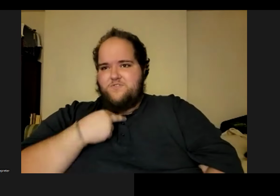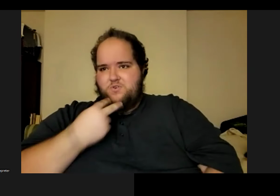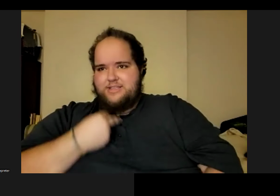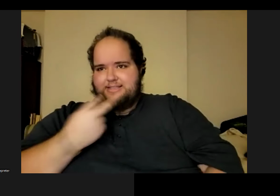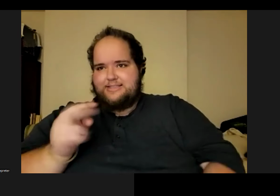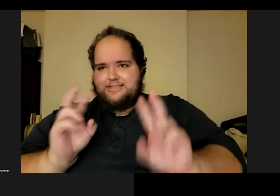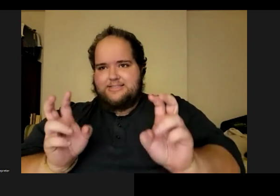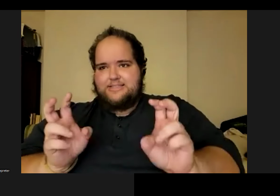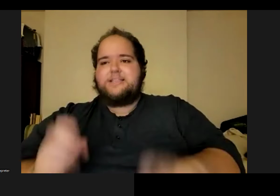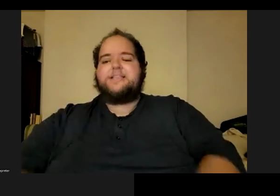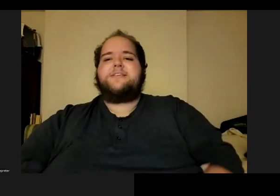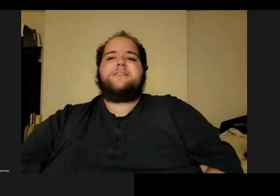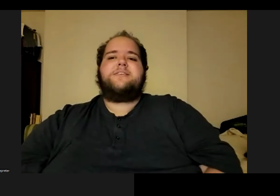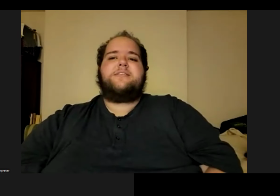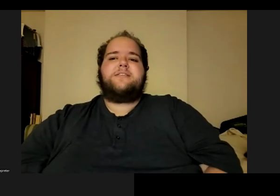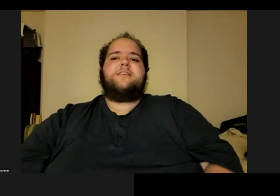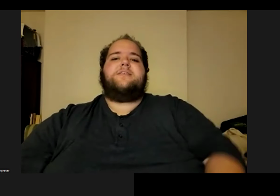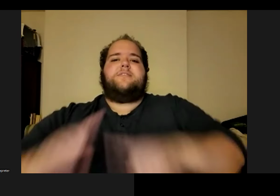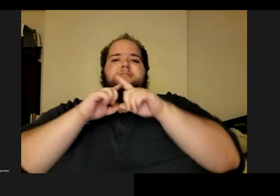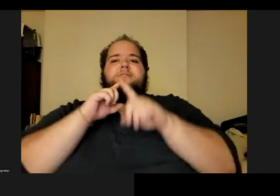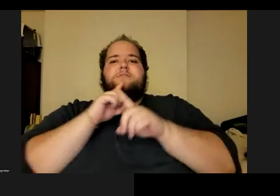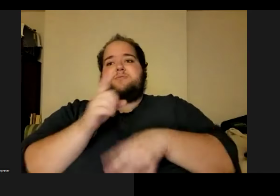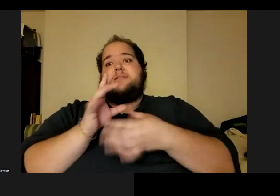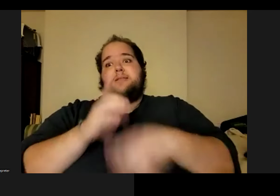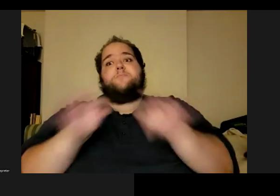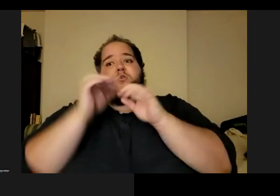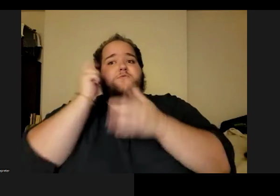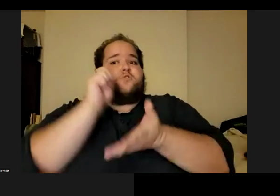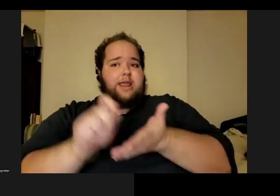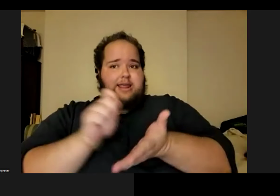so many different kinds of writing especially In your bio, your artist statement, and also